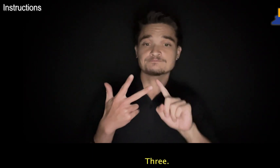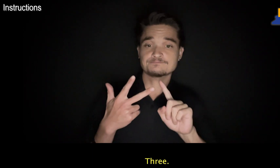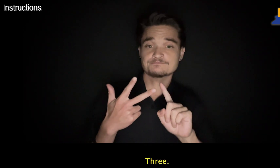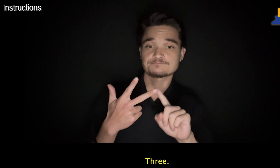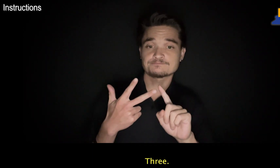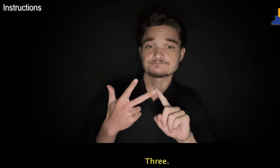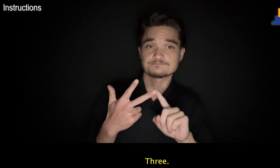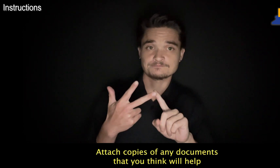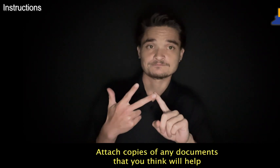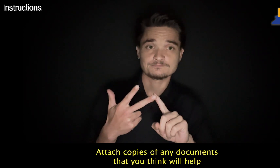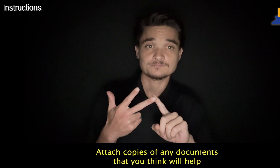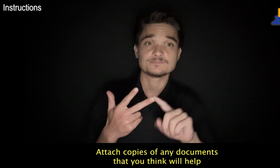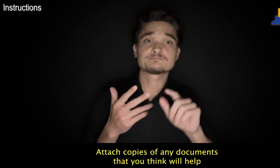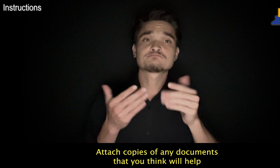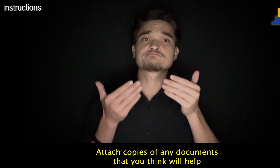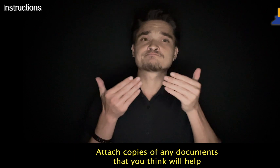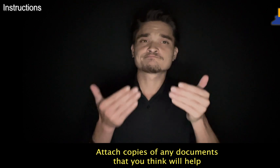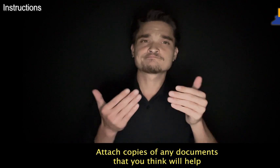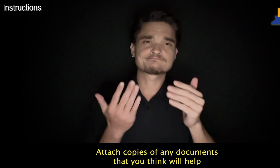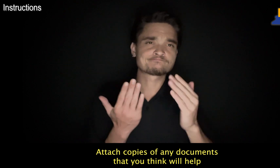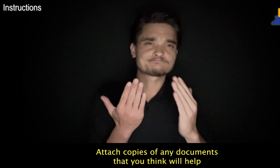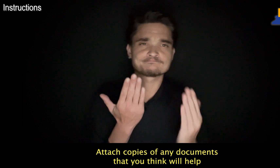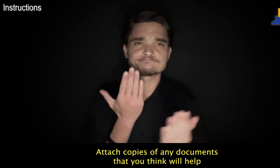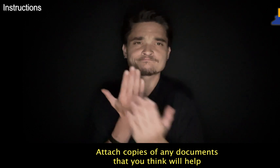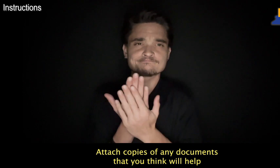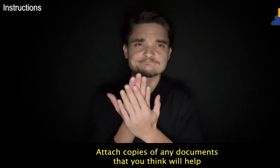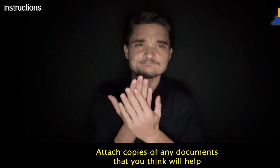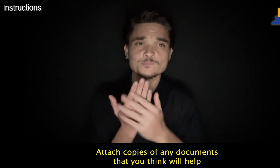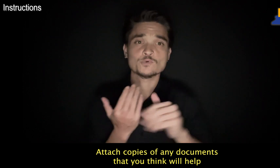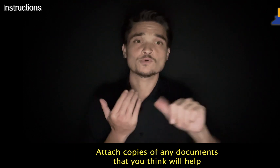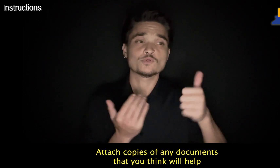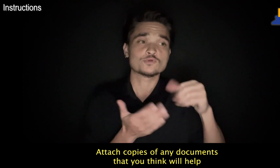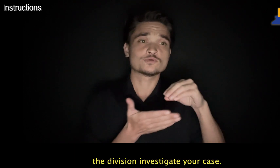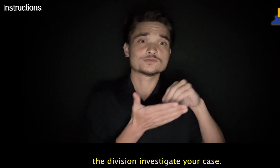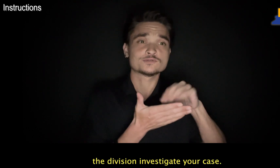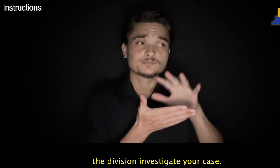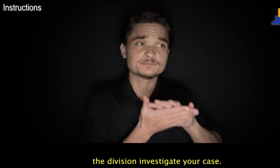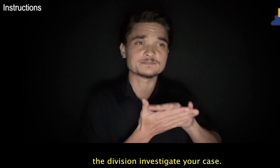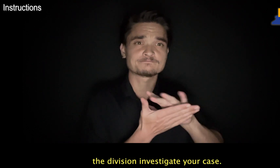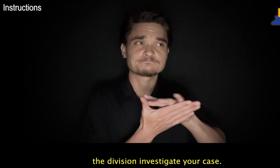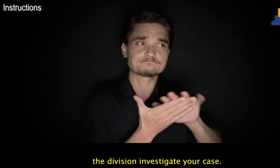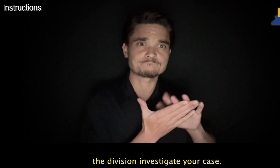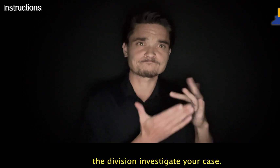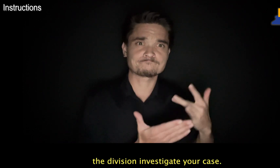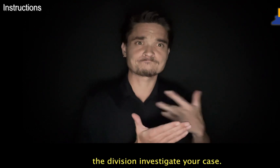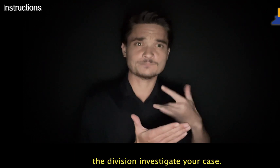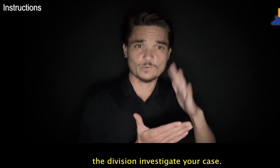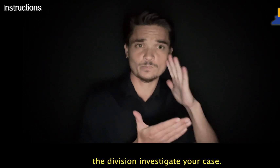Three. Attach copies of any documents that you think will help the division investigate your case.